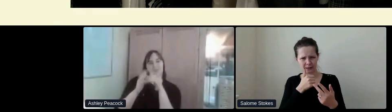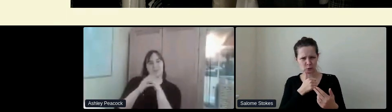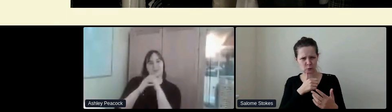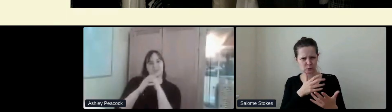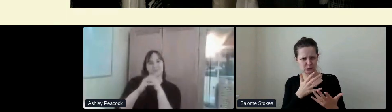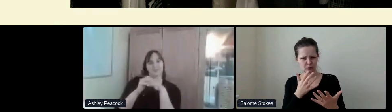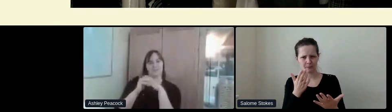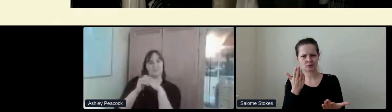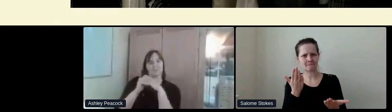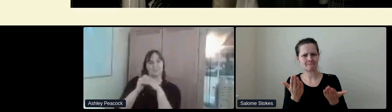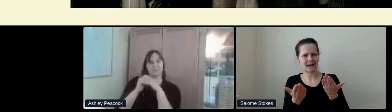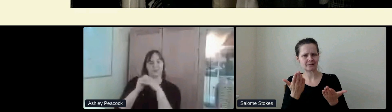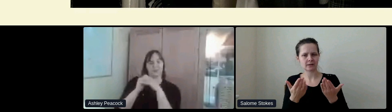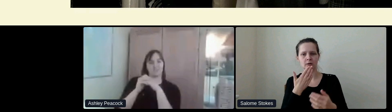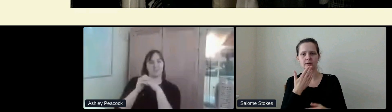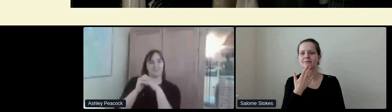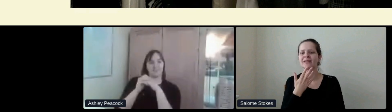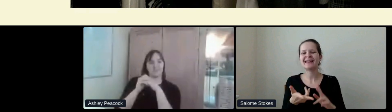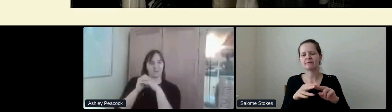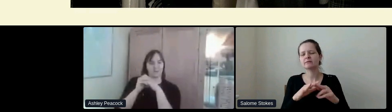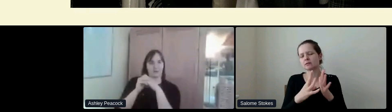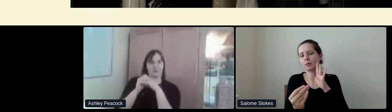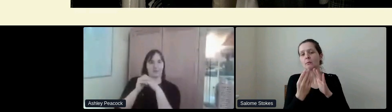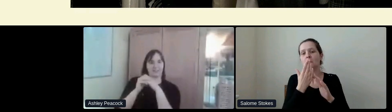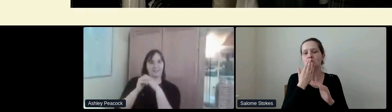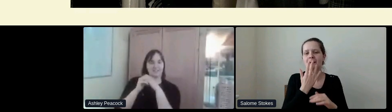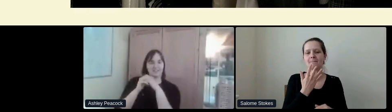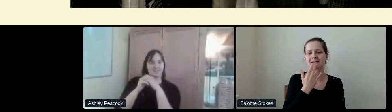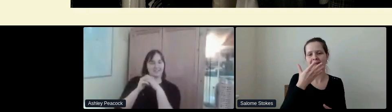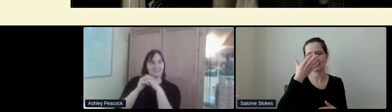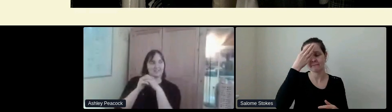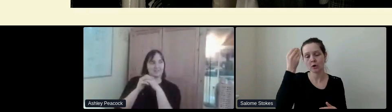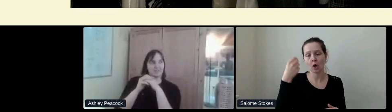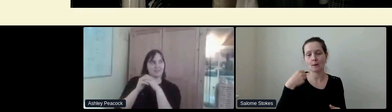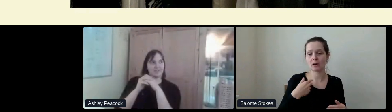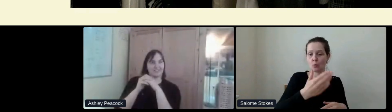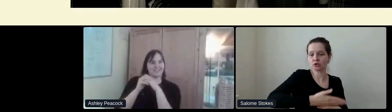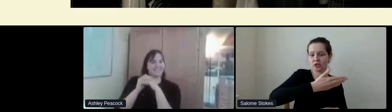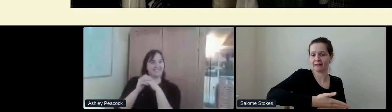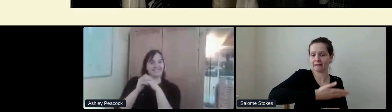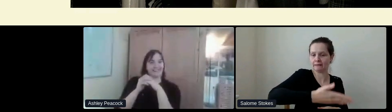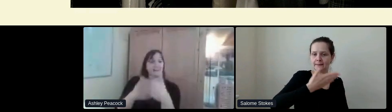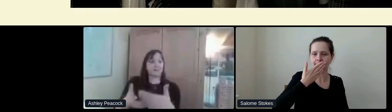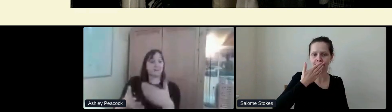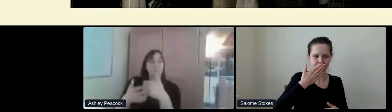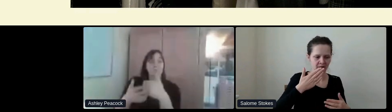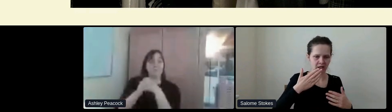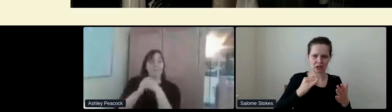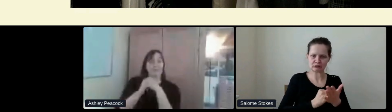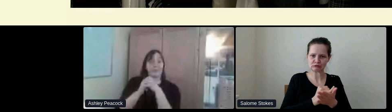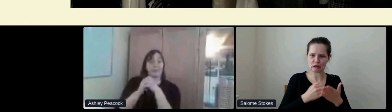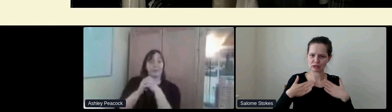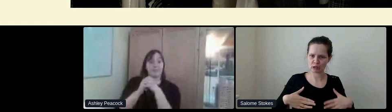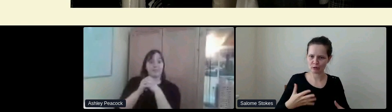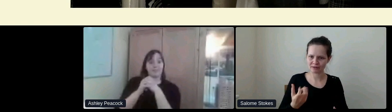when you've like forgotten to do your washing knock-on effect. I've spent quite a significant